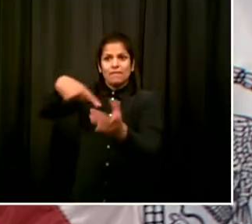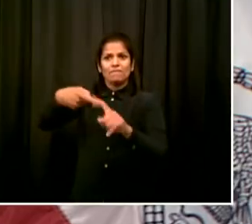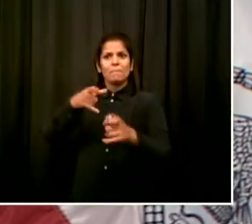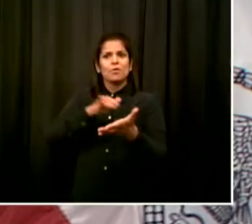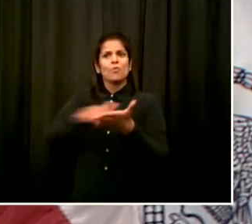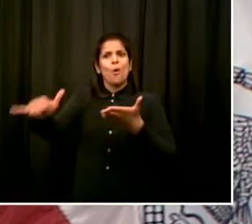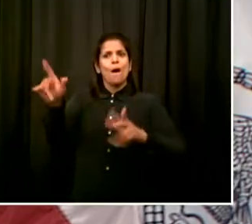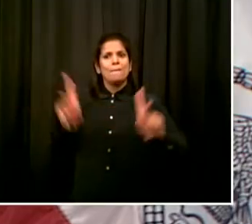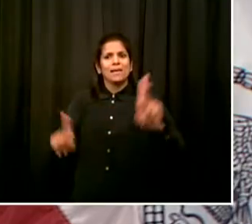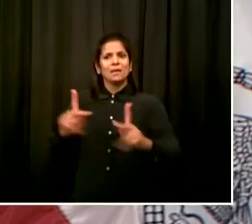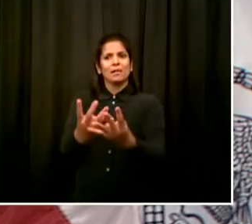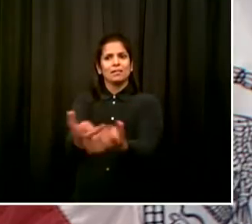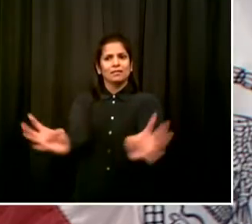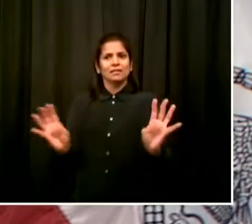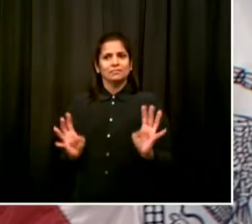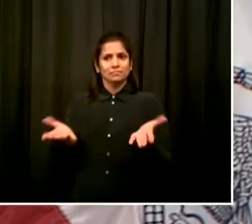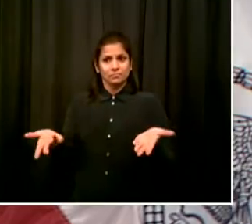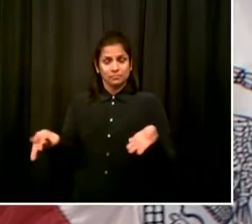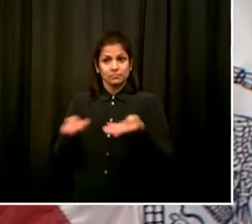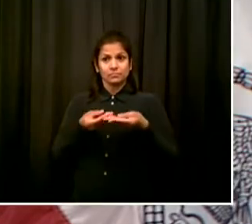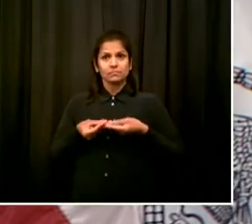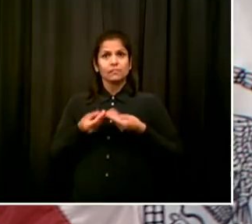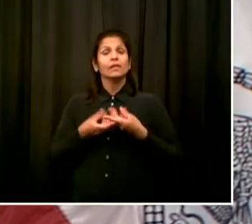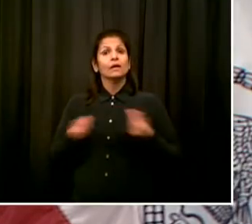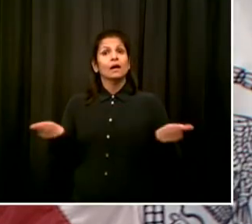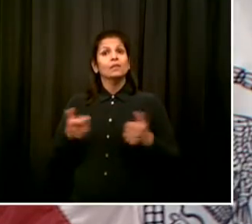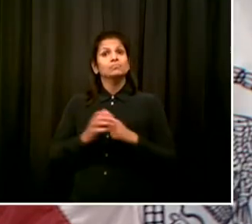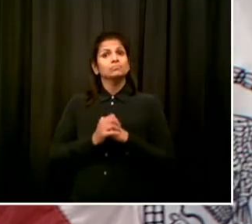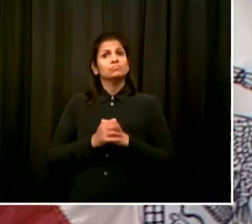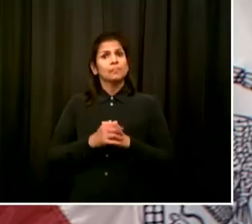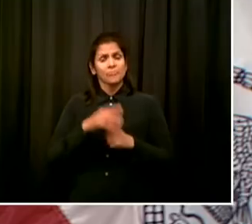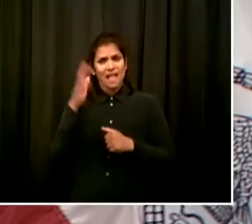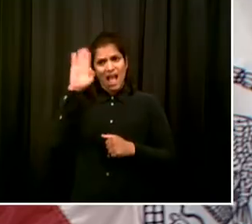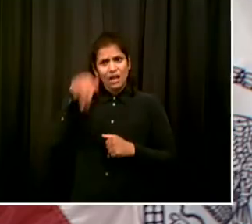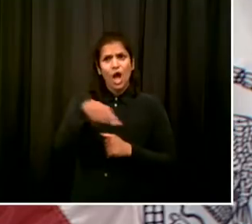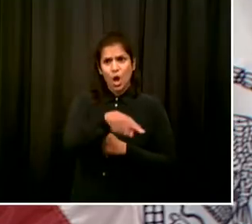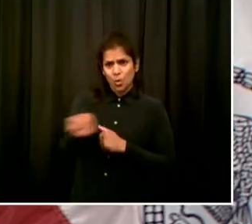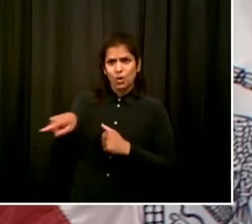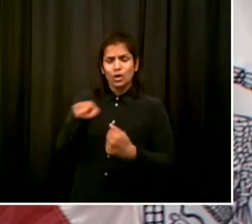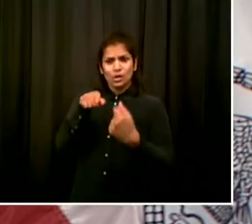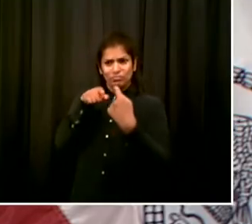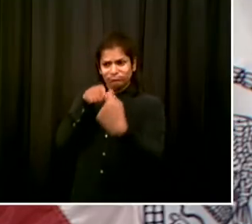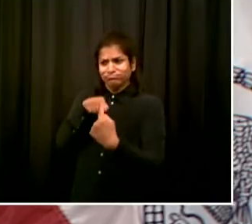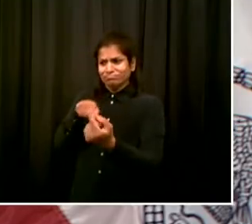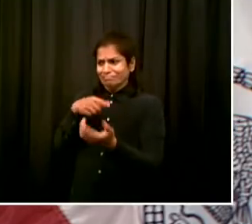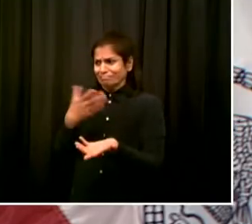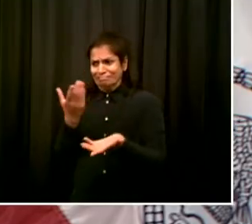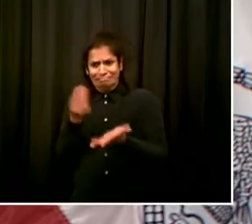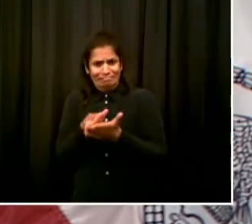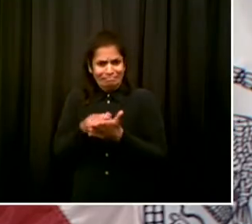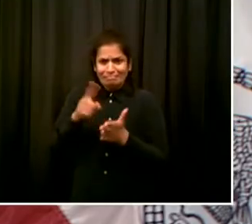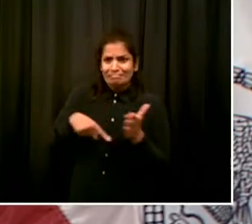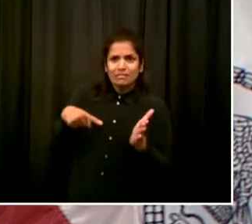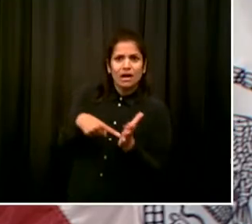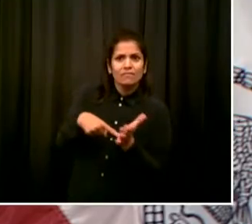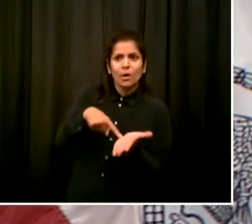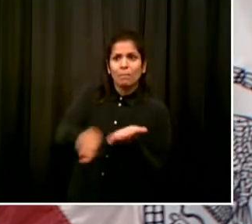THERARE E LOA T OF PEOPLE N I HARDSHIP AND THEY CAN MAKE ADJTUSMES NTON HOW AND WHEN THEY PAY.